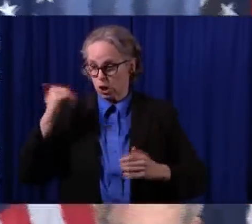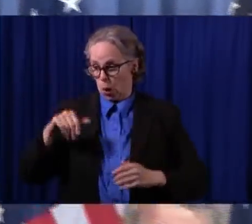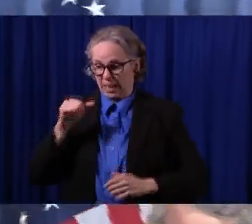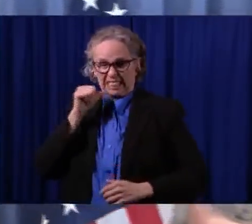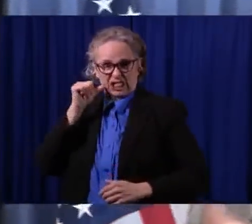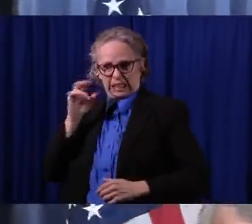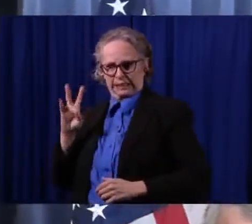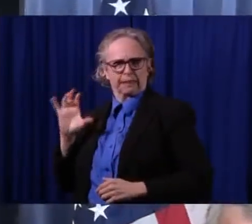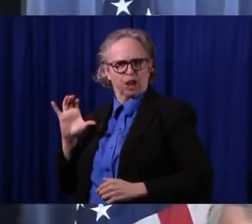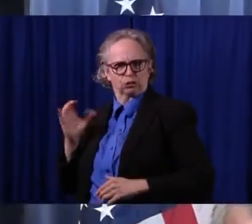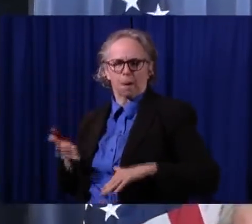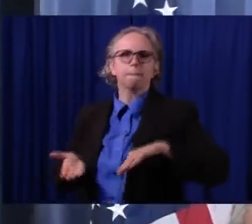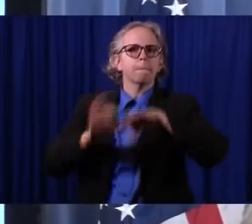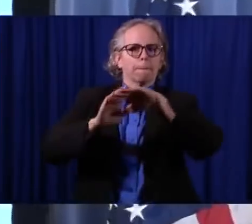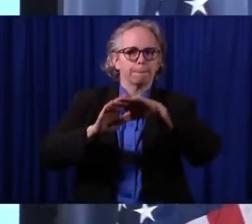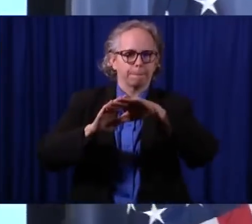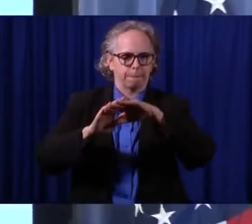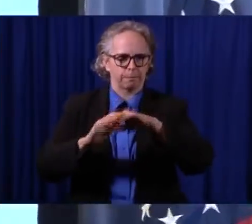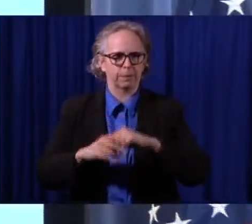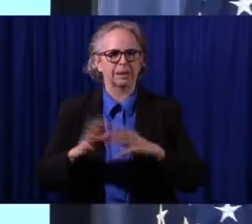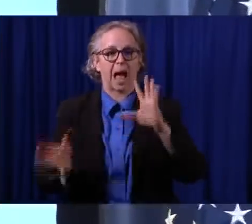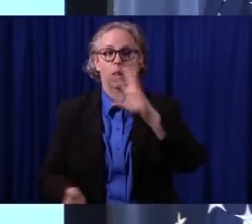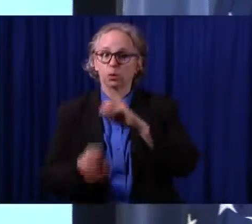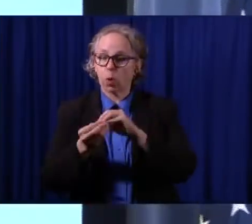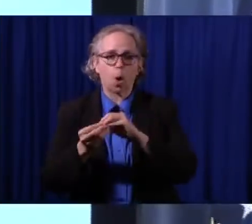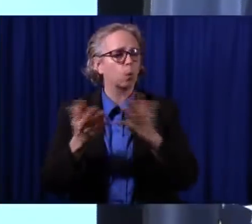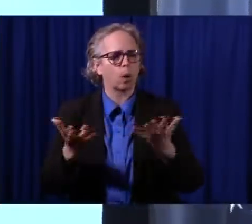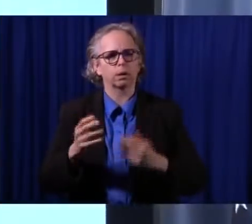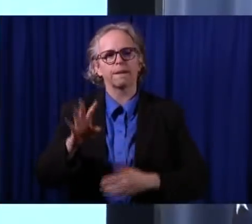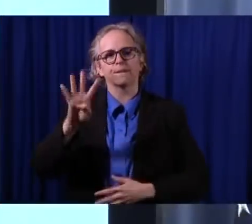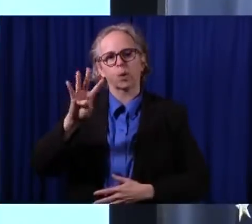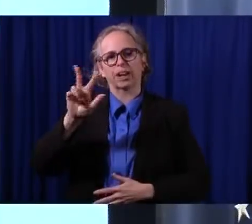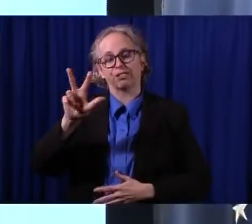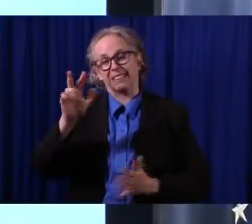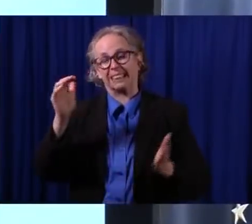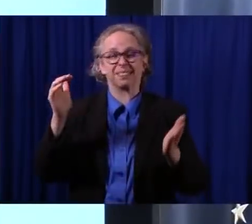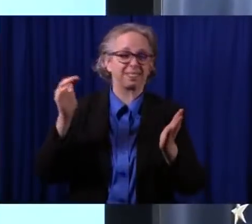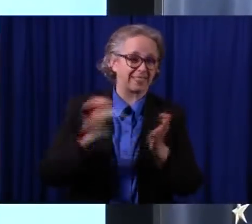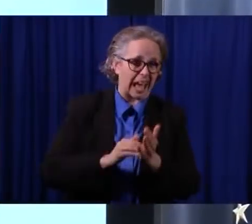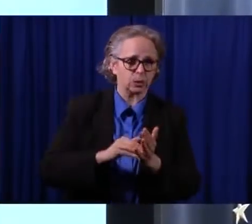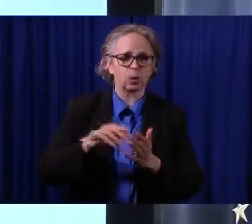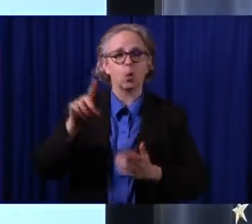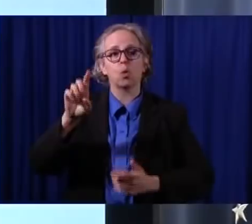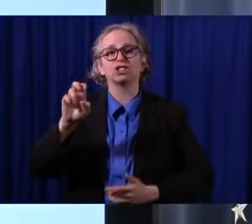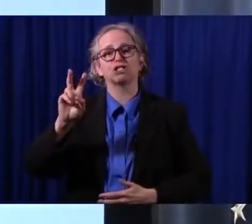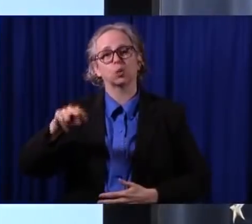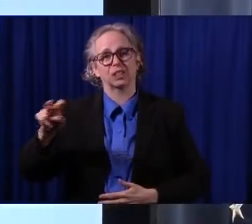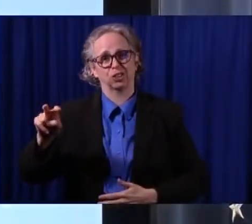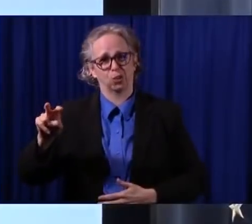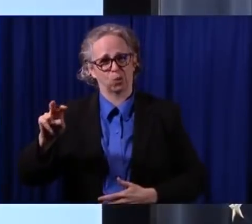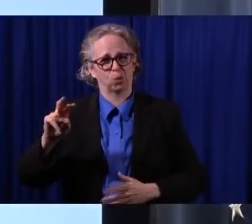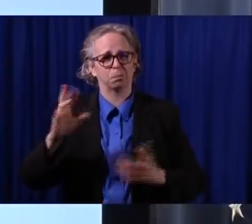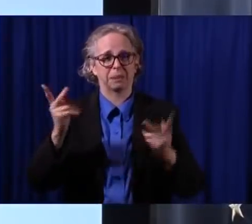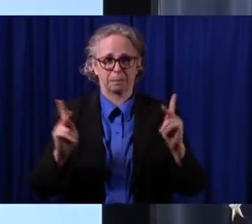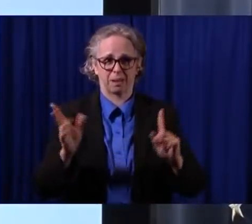THE SCREEN. TOTAL CASES, AN INCREASE OF 700